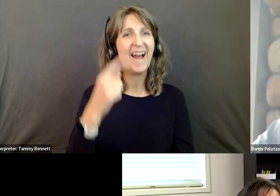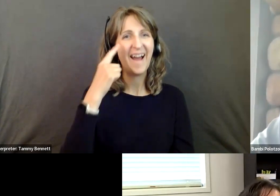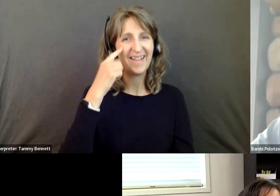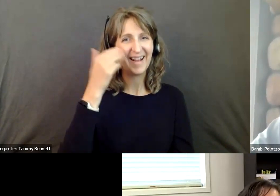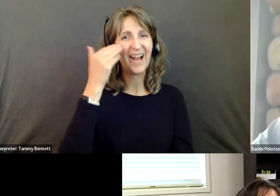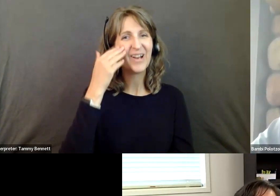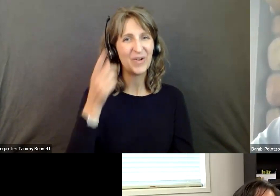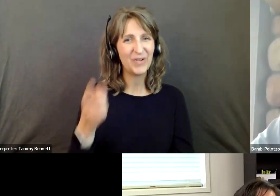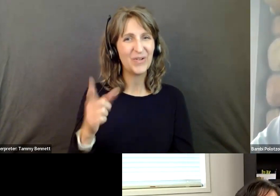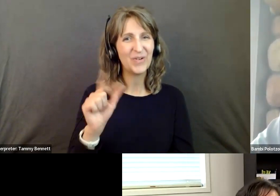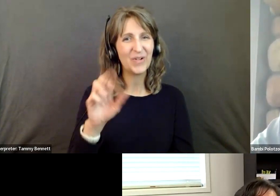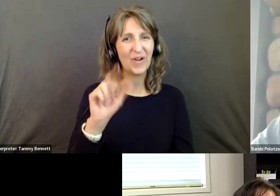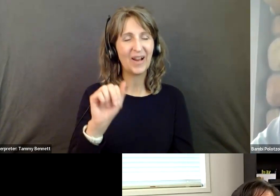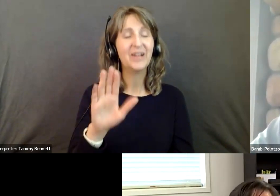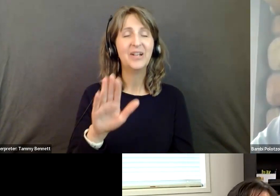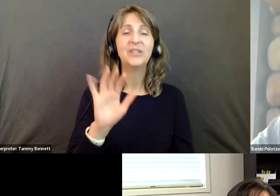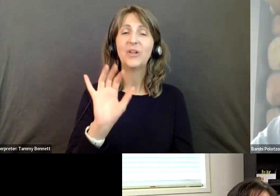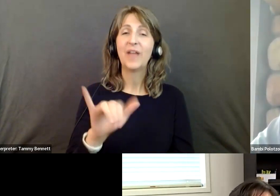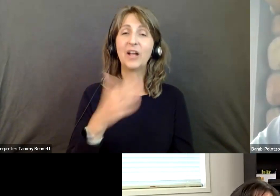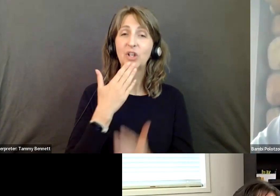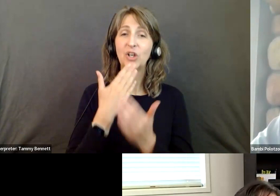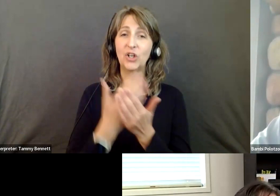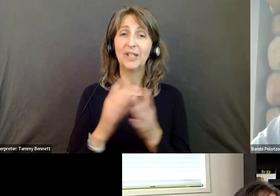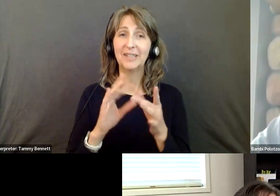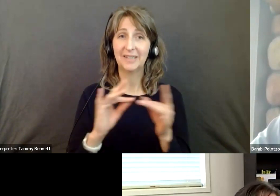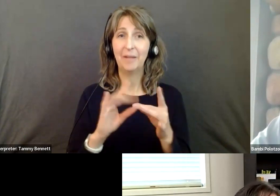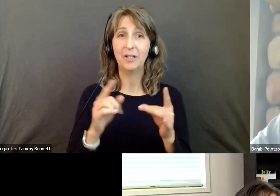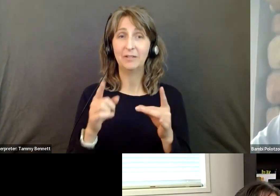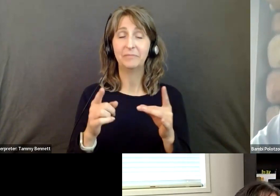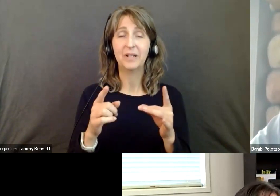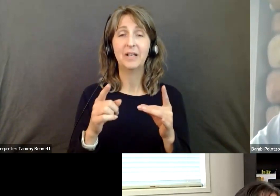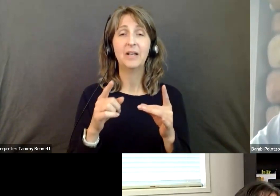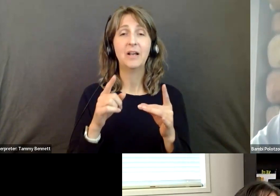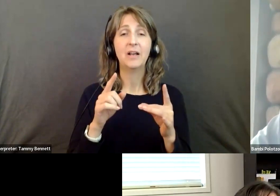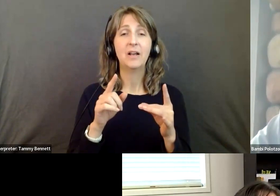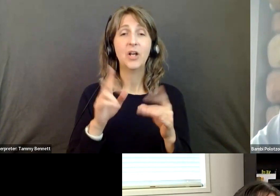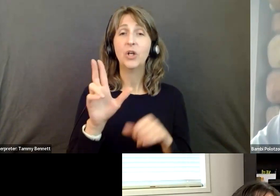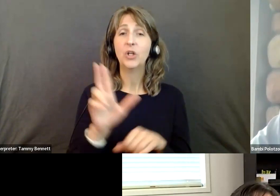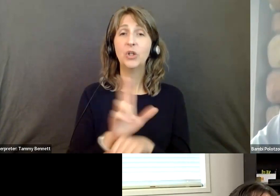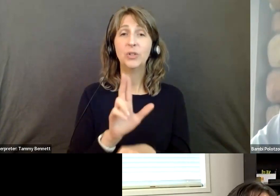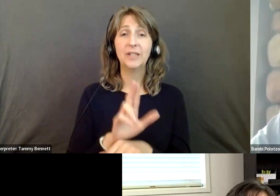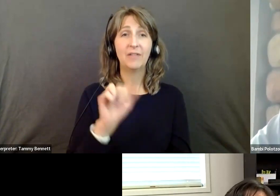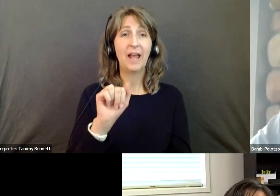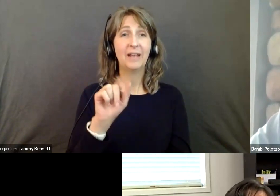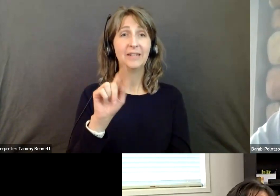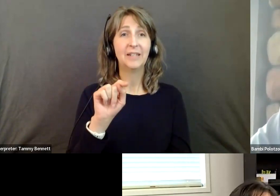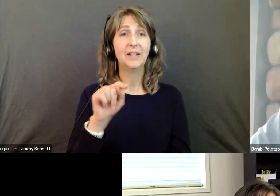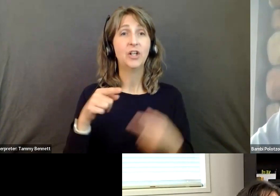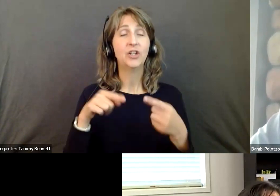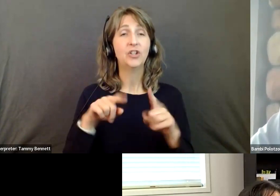So, So this is a great statement she said and it was about using the AT during holiday breaks in the summer.